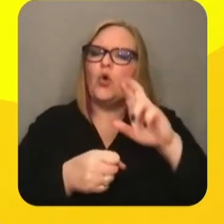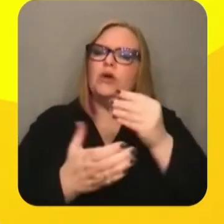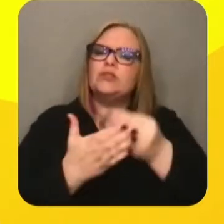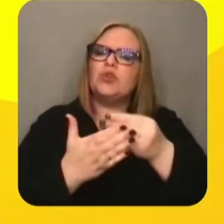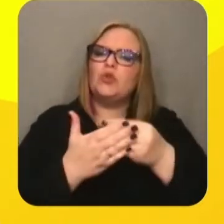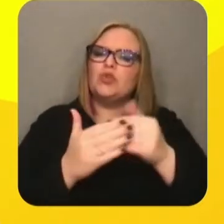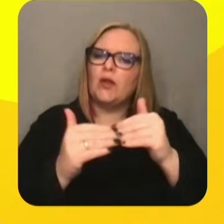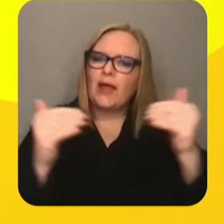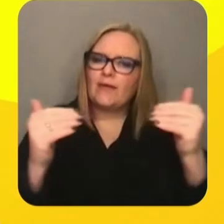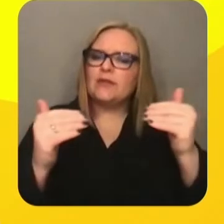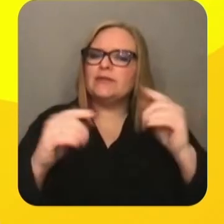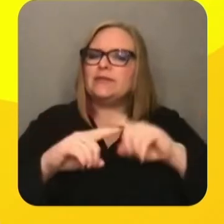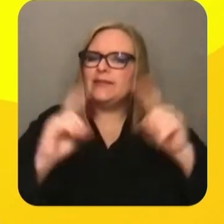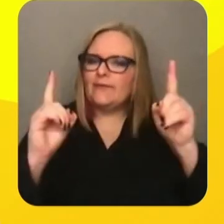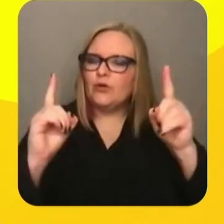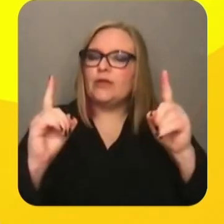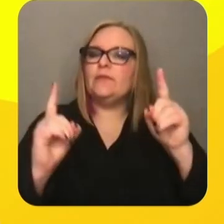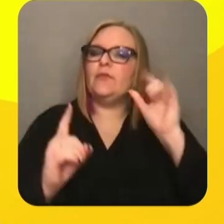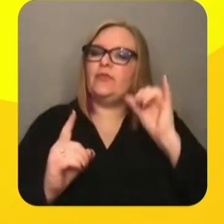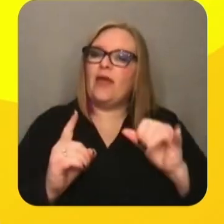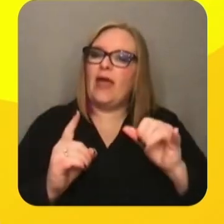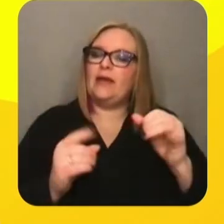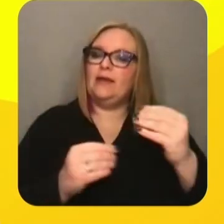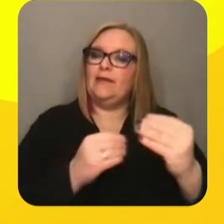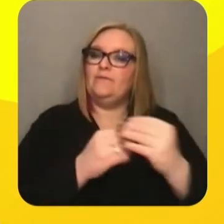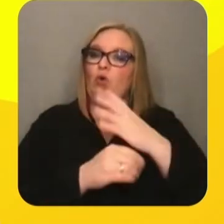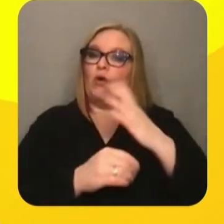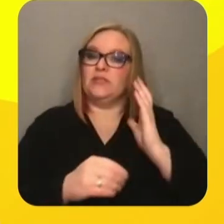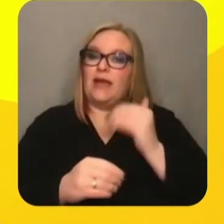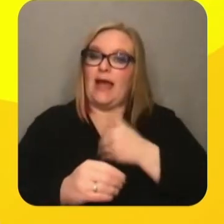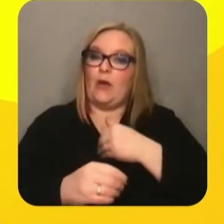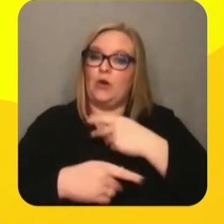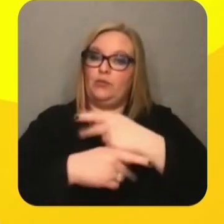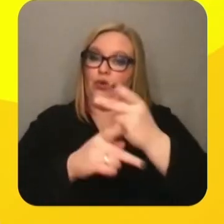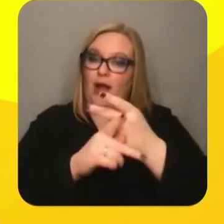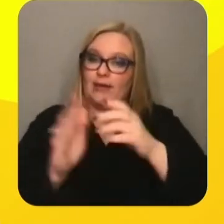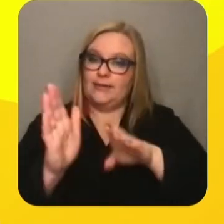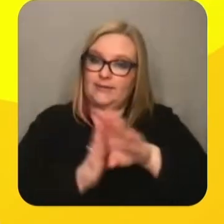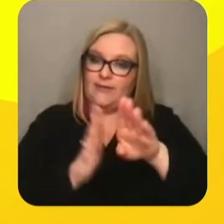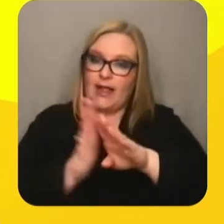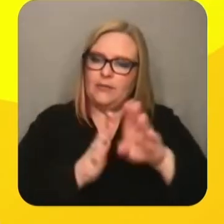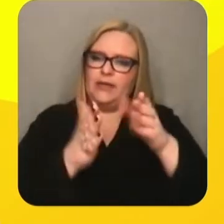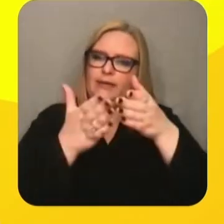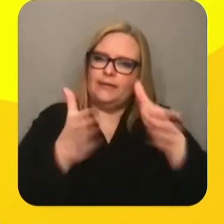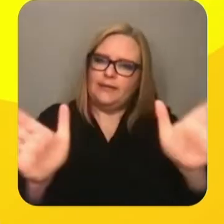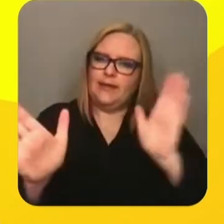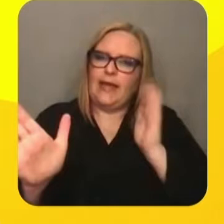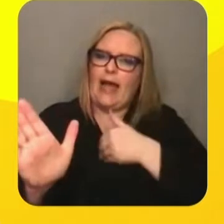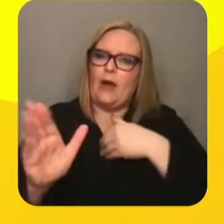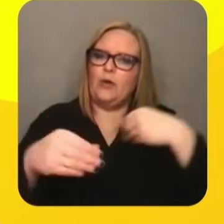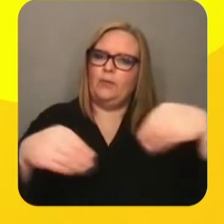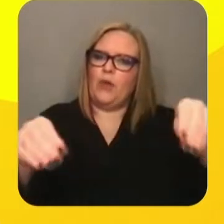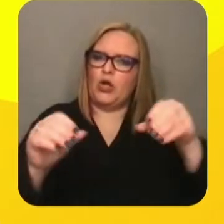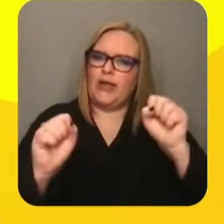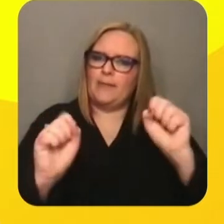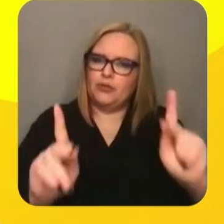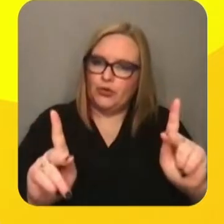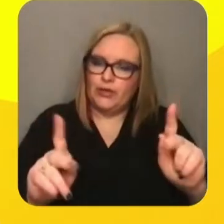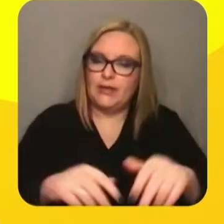And that really informs our product development process, which overall expands our market opportunity. And so, I think in terms of measuring, of course,